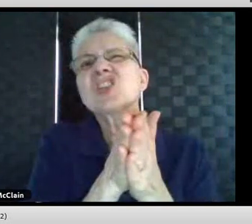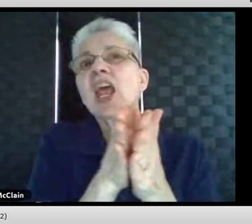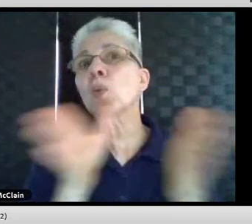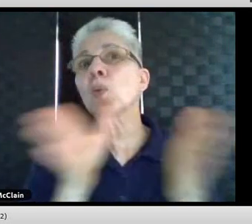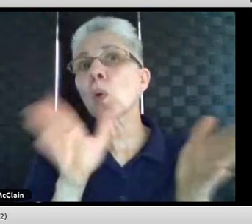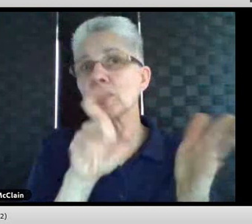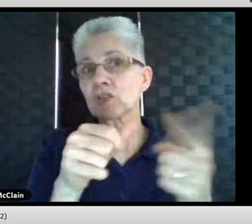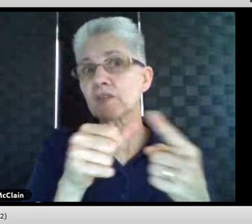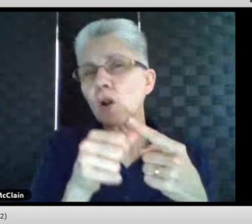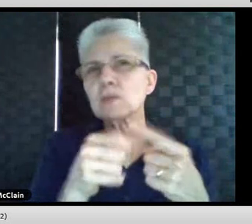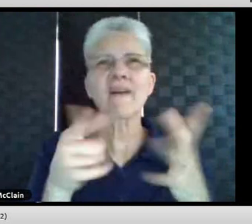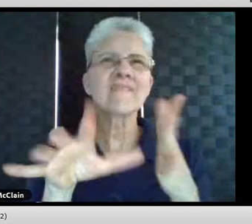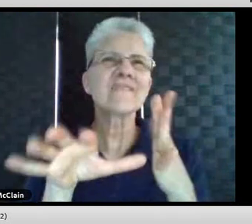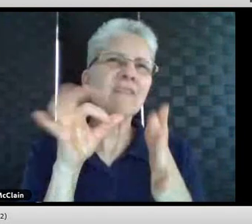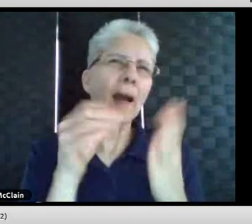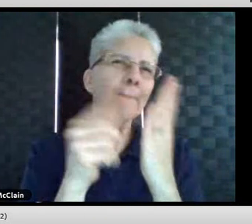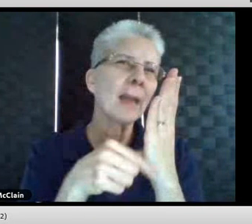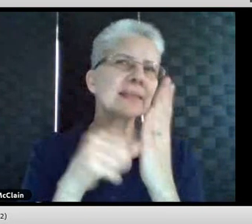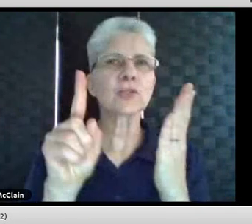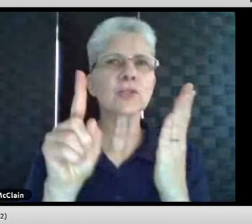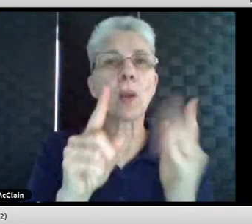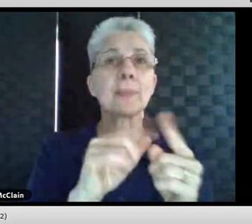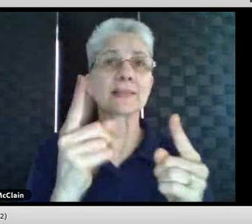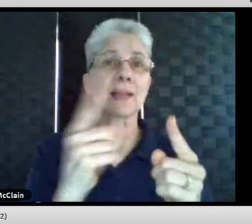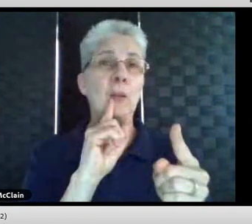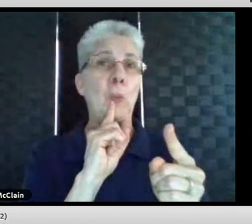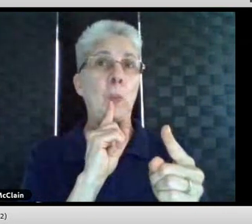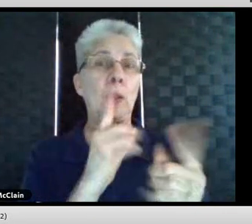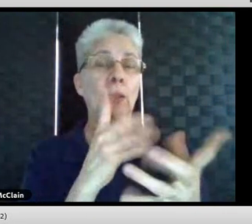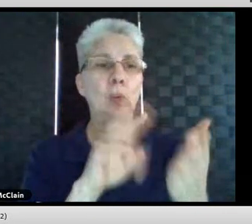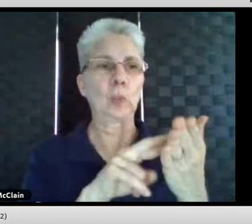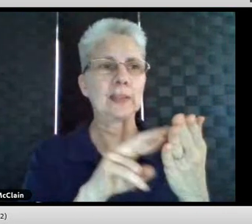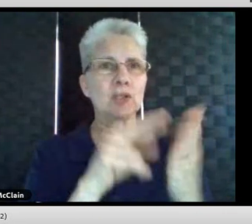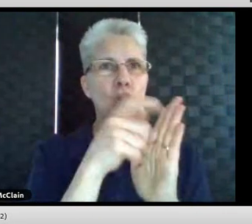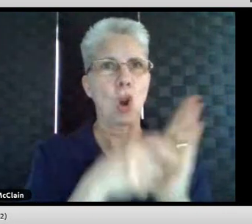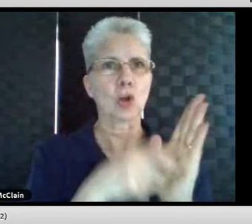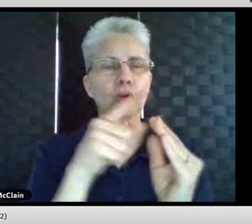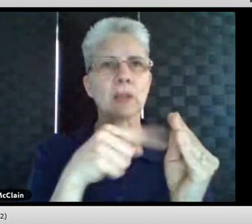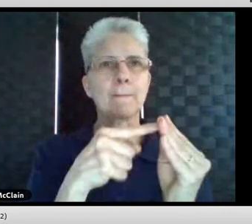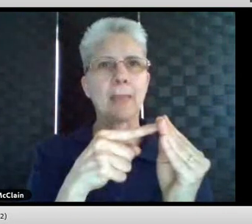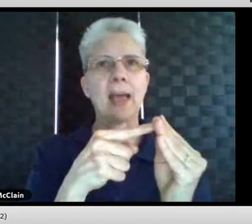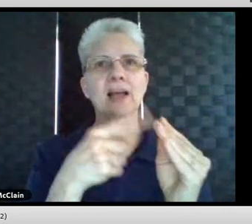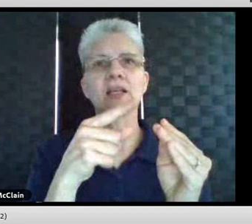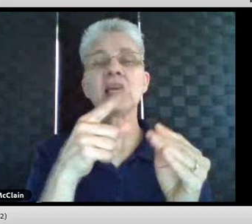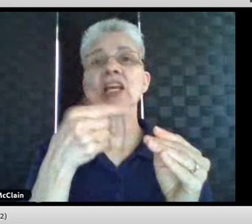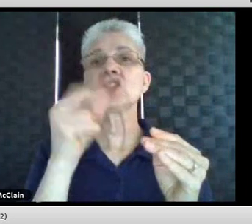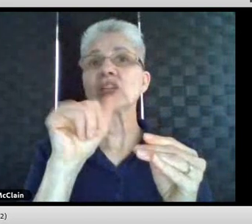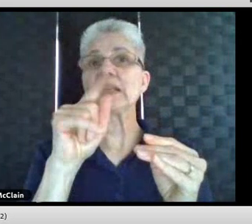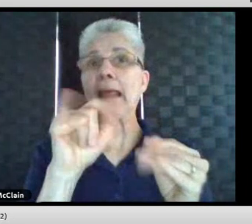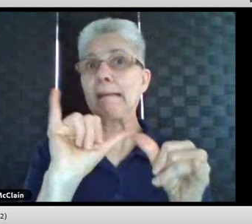"Where can I find the magazines?" but somebody actually really wanted research articles on genetic engineering. And that person may ask